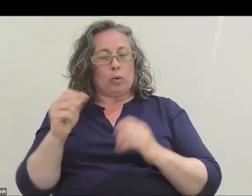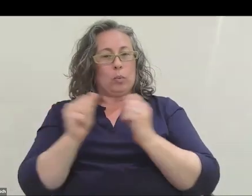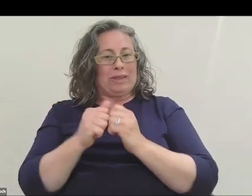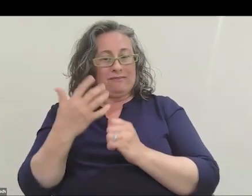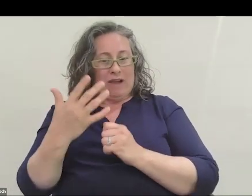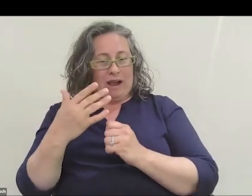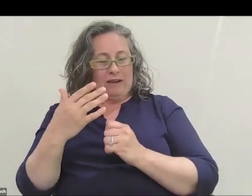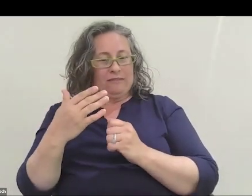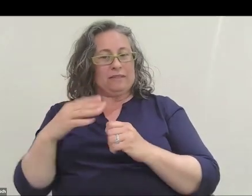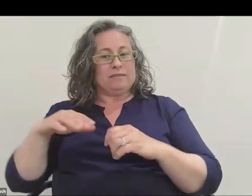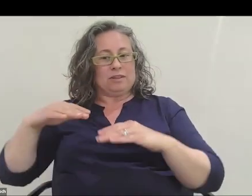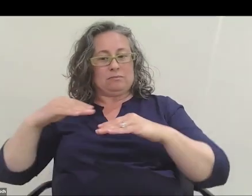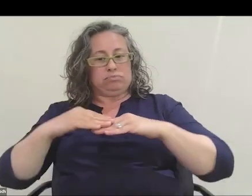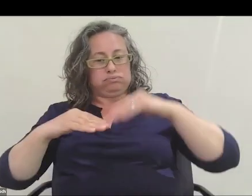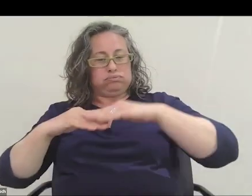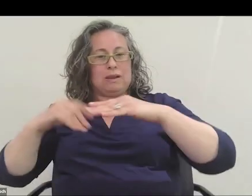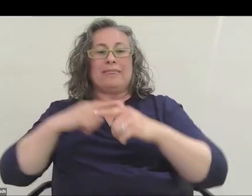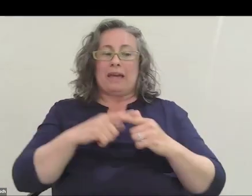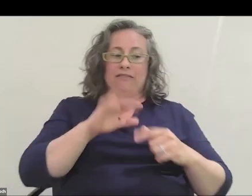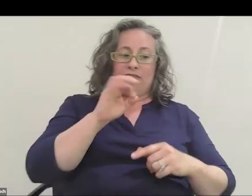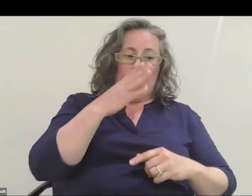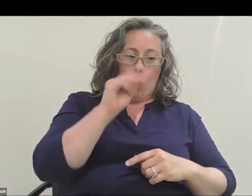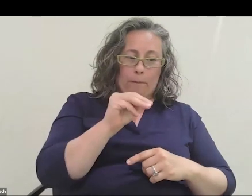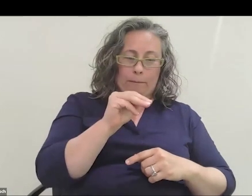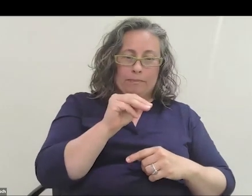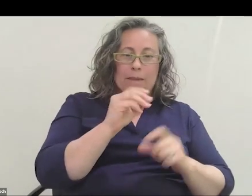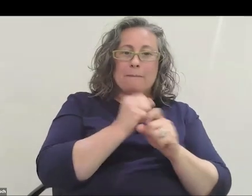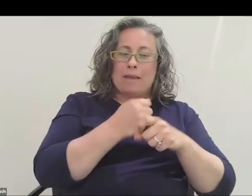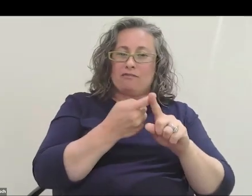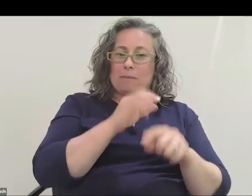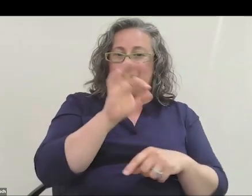and then we have a foam staircase made out of nine pieces of foam.